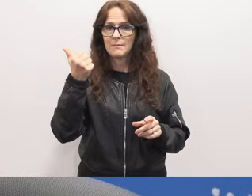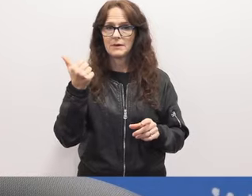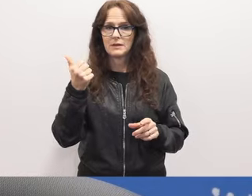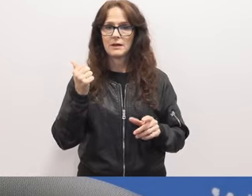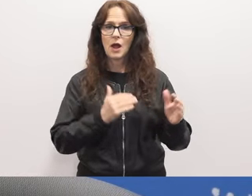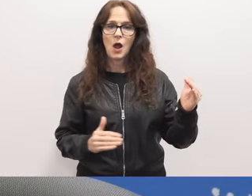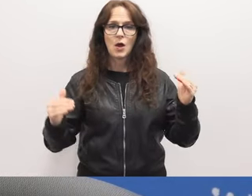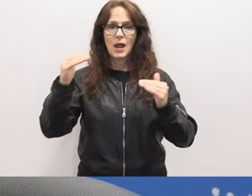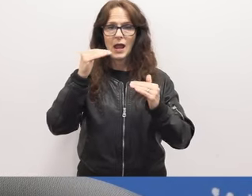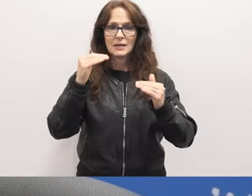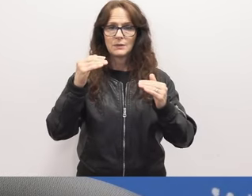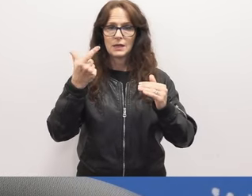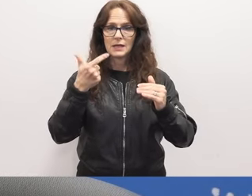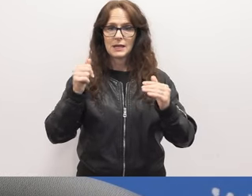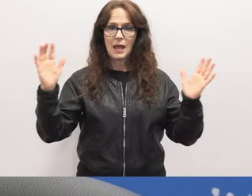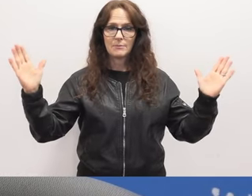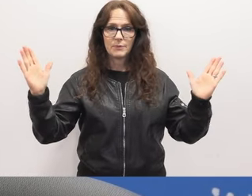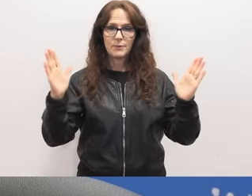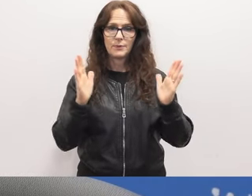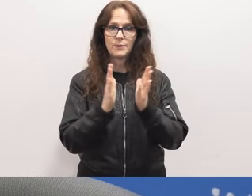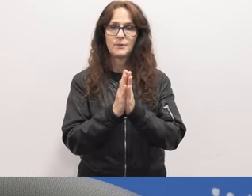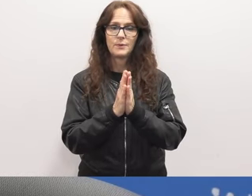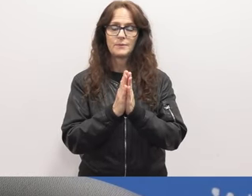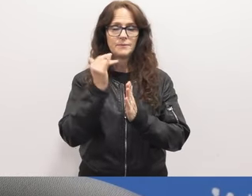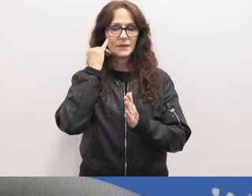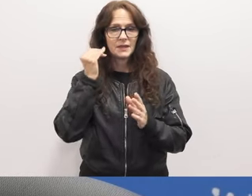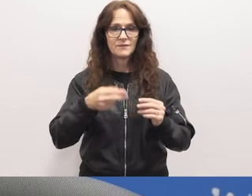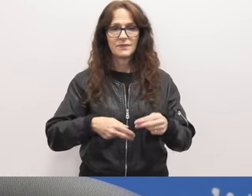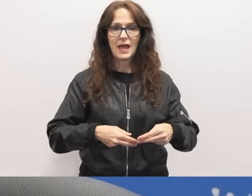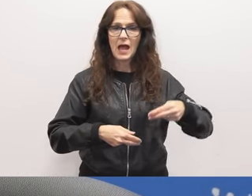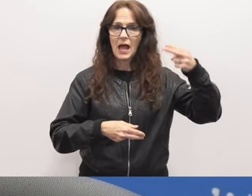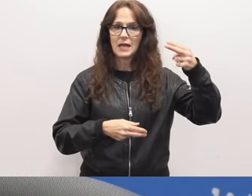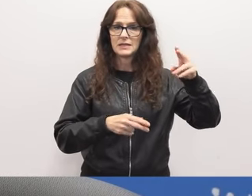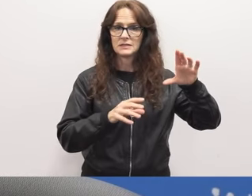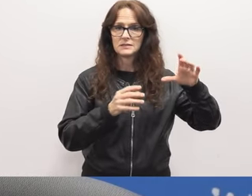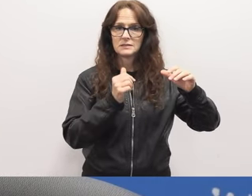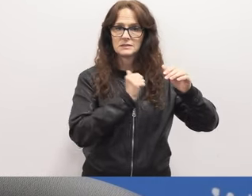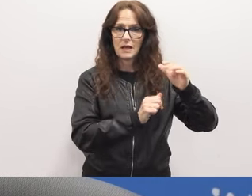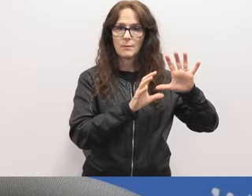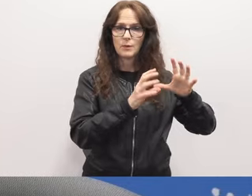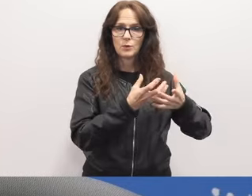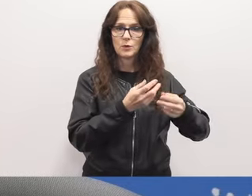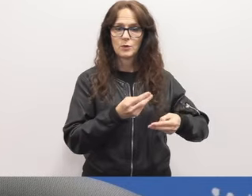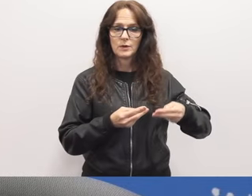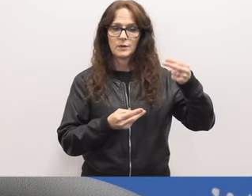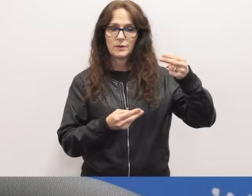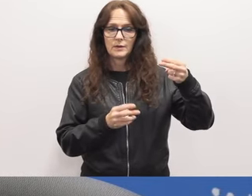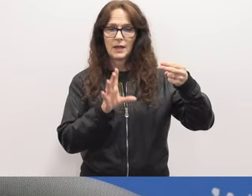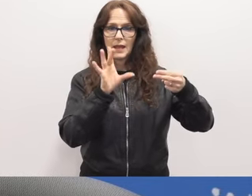across student subgroups, if our highest performing subgroup is at 88%,